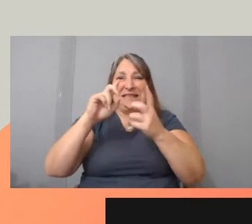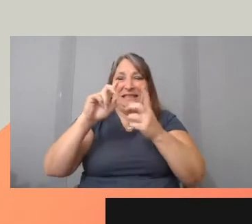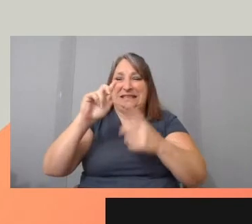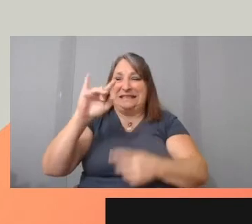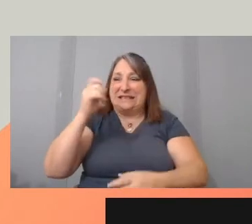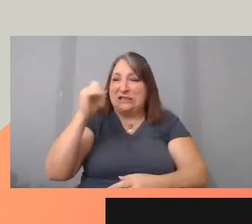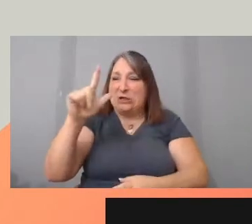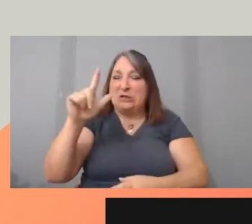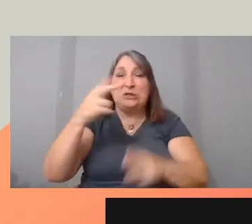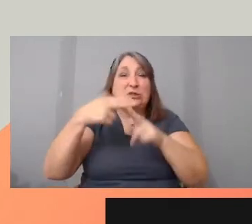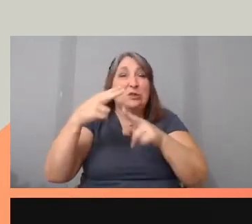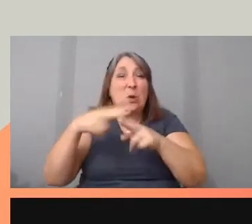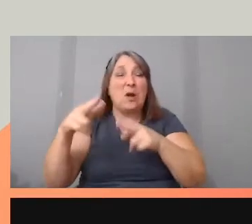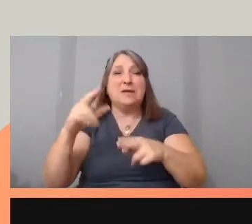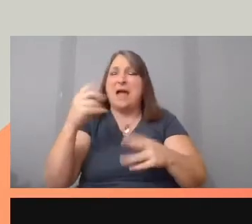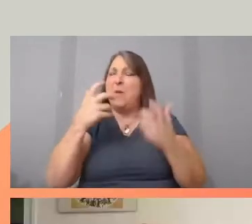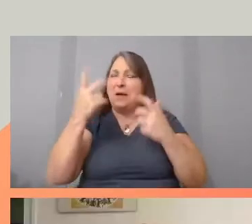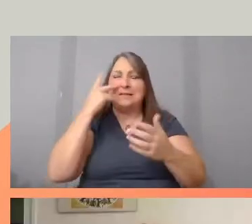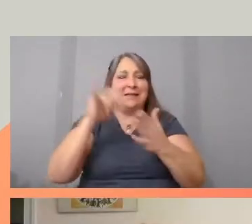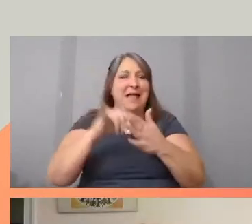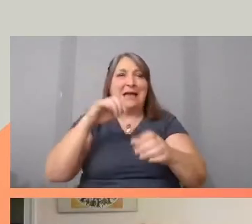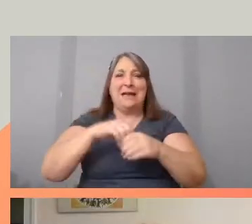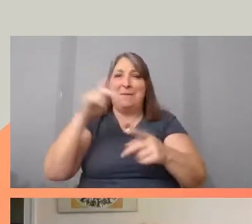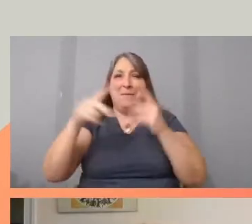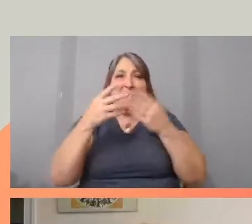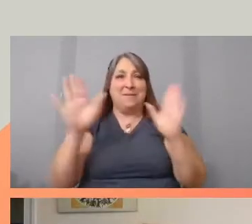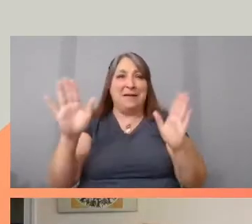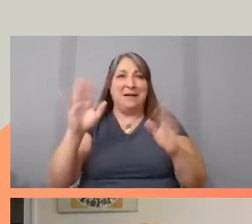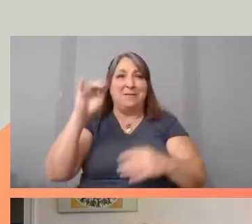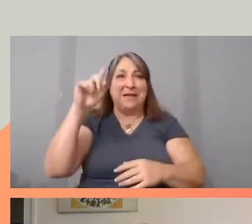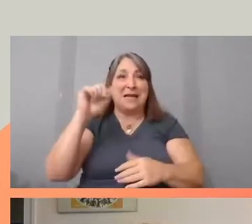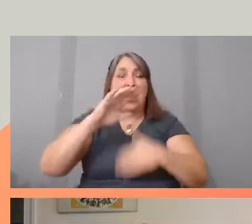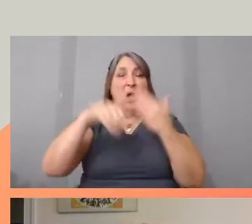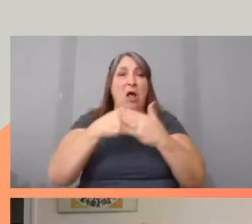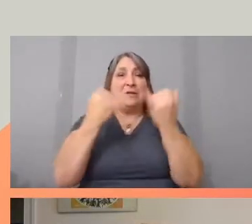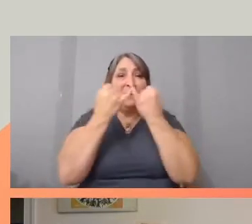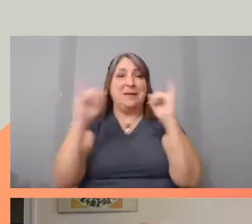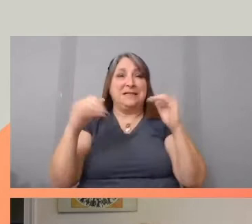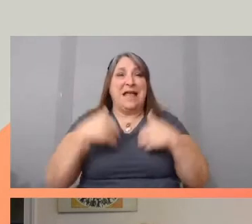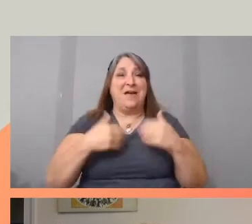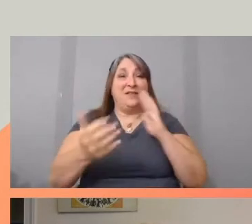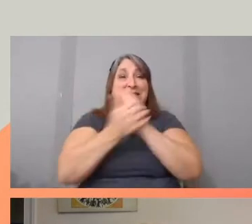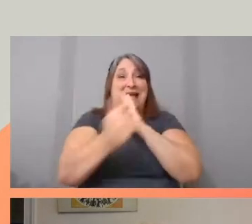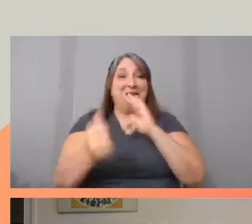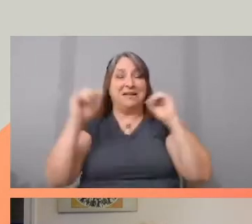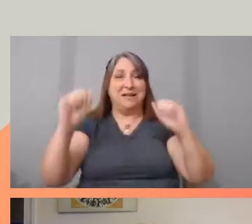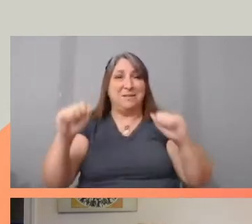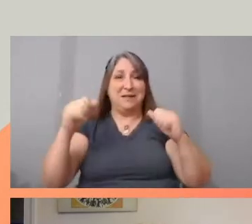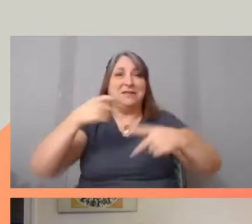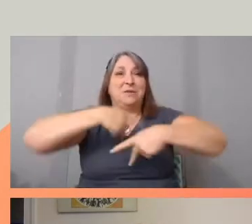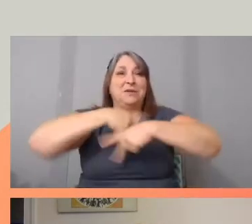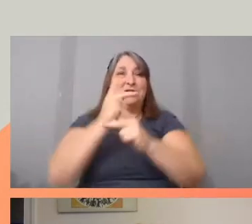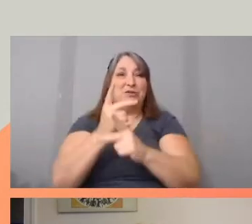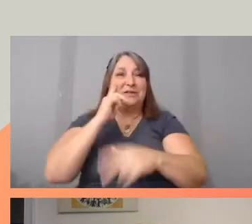And, this is something I've always wanted to see in public media. Like all the independents have the talent and the ability to be producing